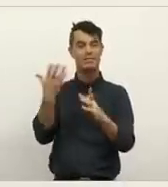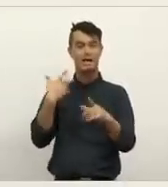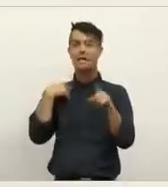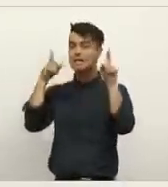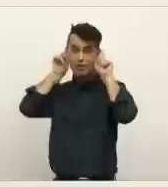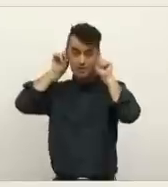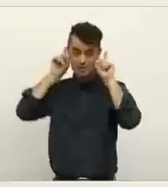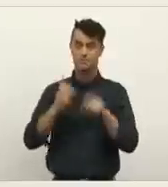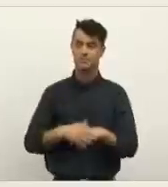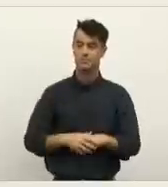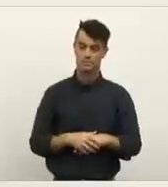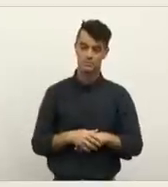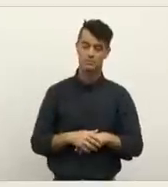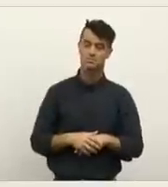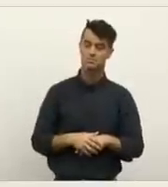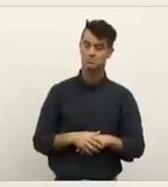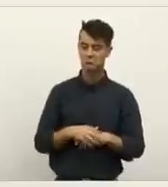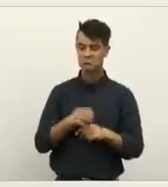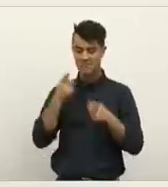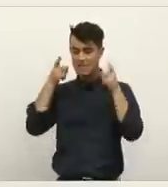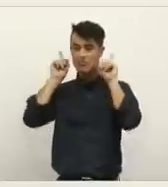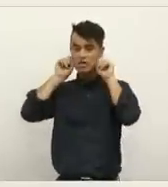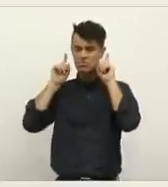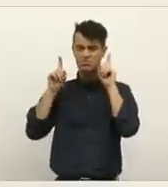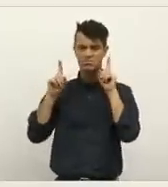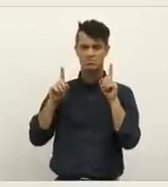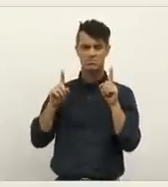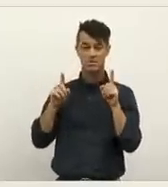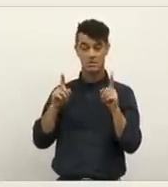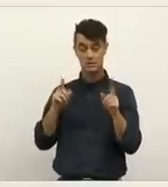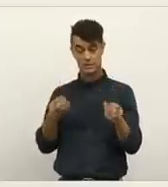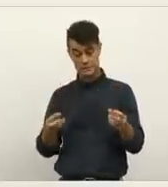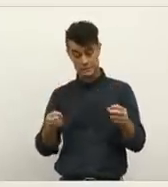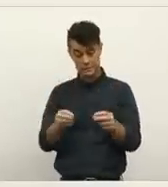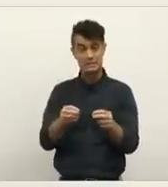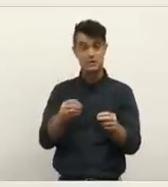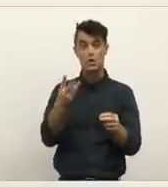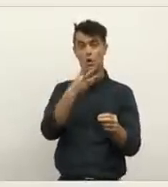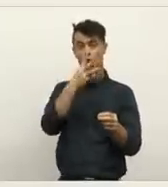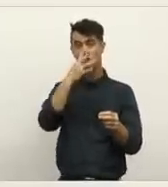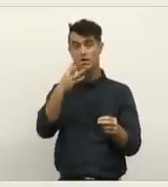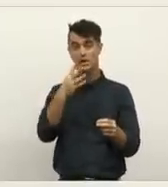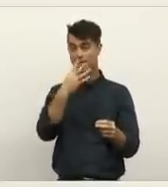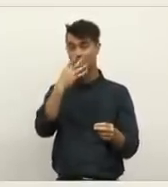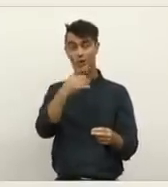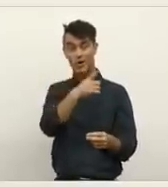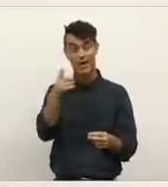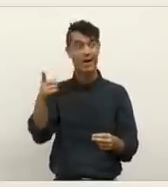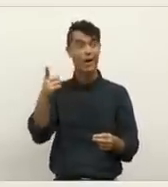So putting hearing aids on a three or four year old is, so people in the audience who've done it will know it's a challenge -